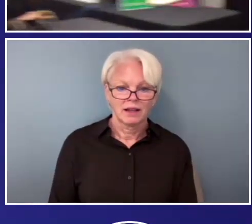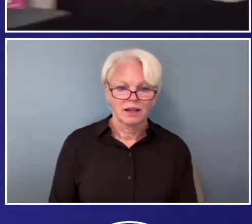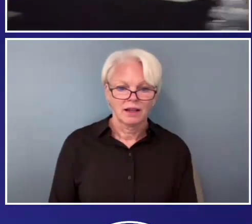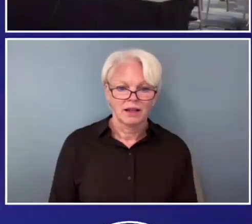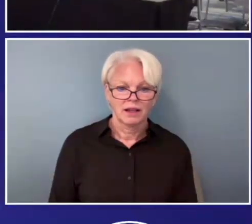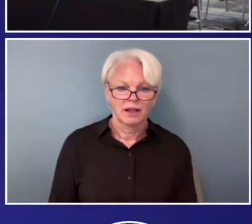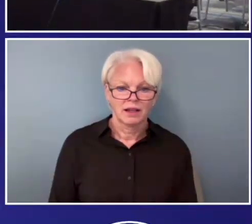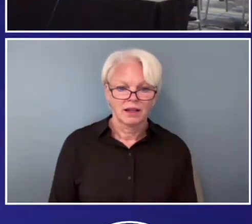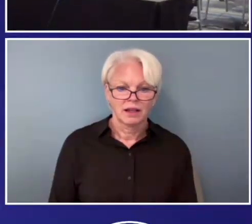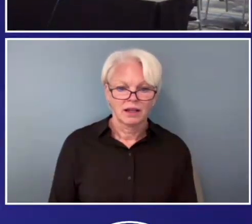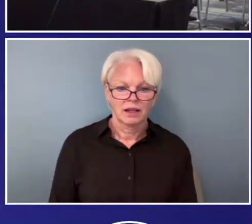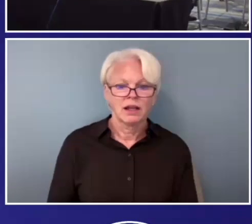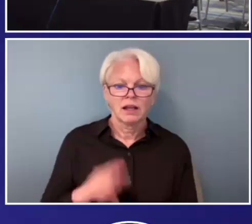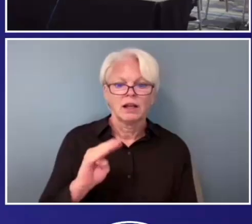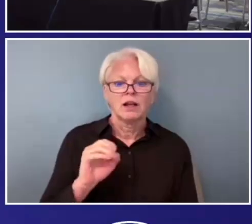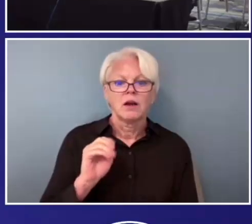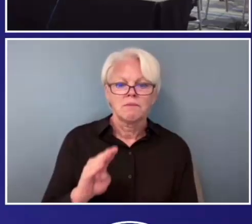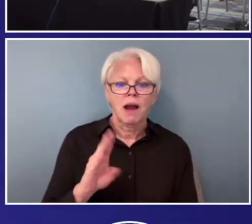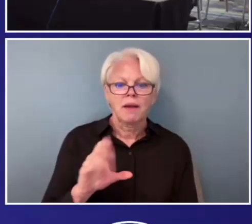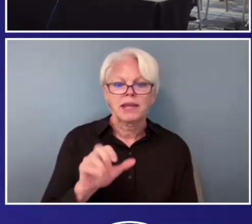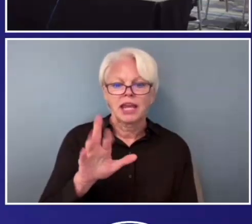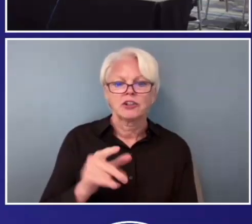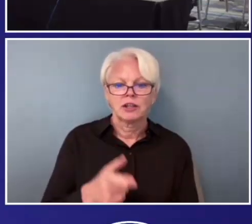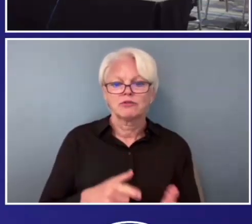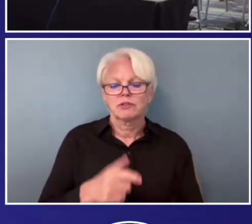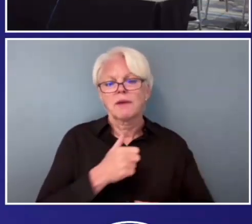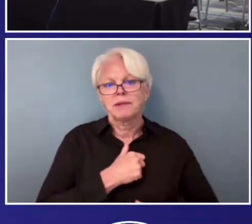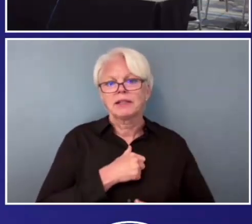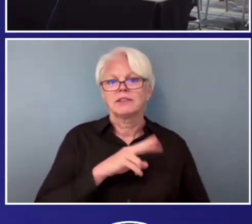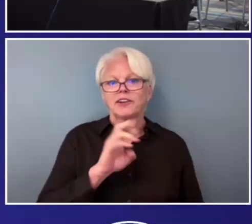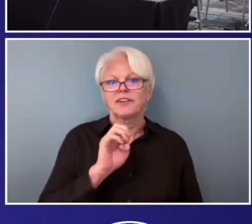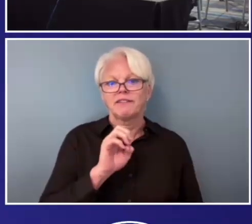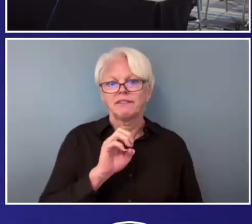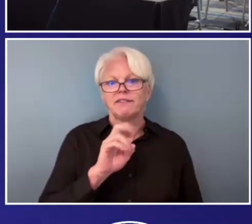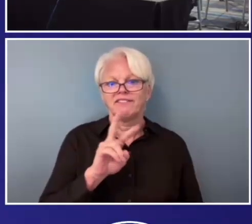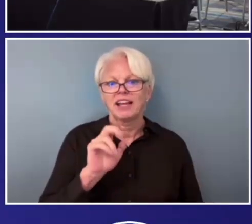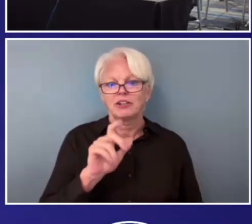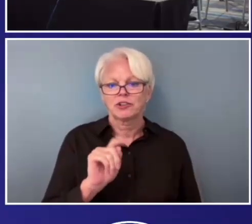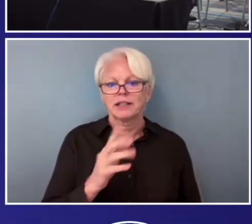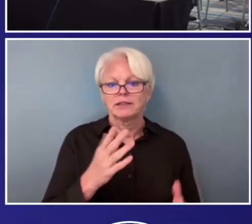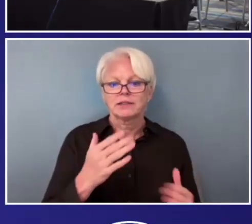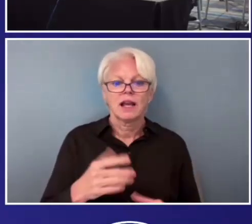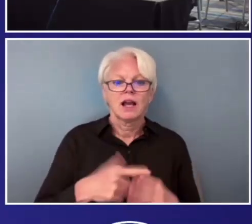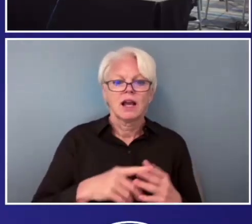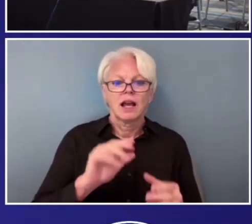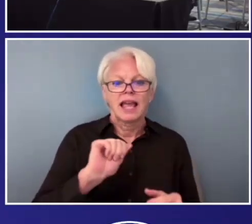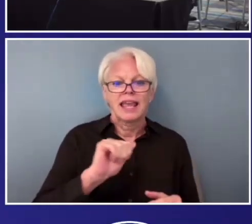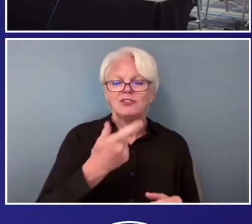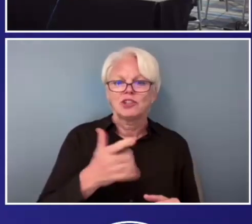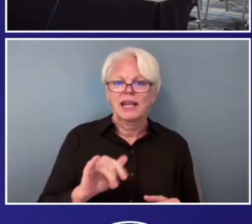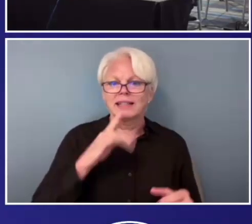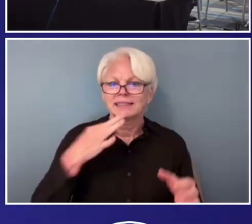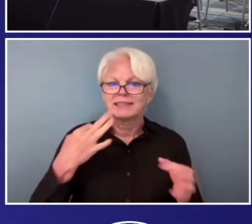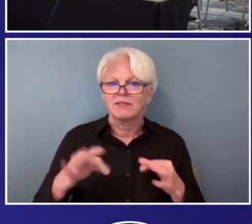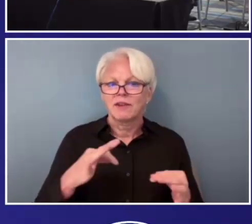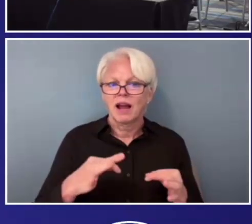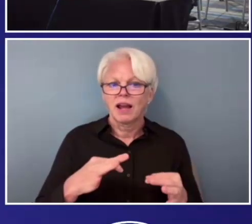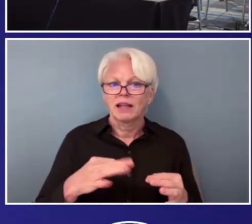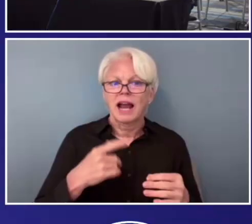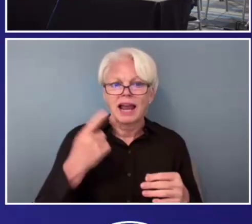Bob Carey from Vet. Just wanted to confirm what AGI is defined. What -- I think it's defined in the statute, but I don't know if there's any